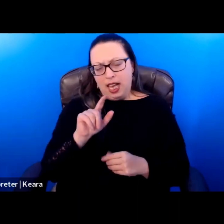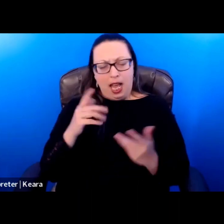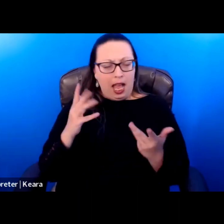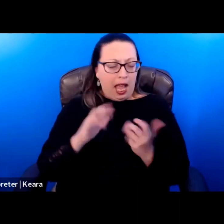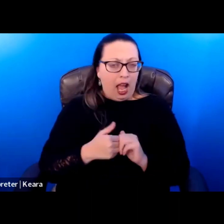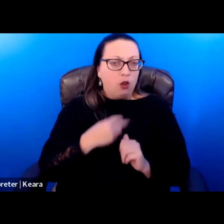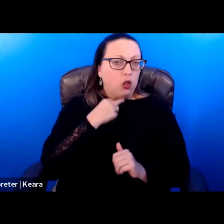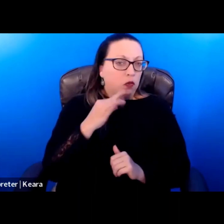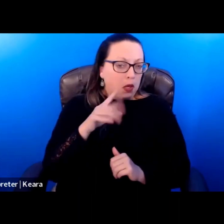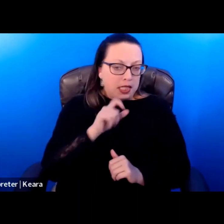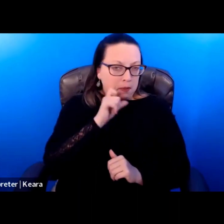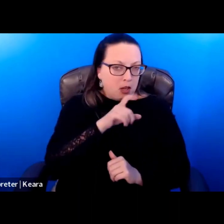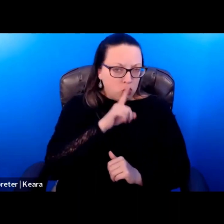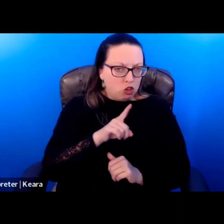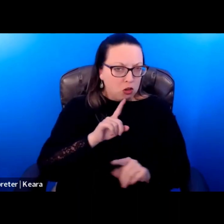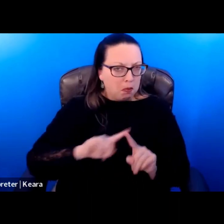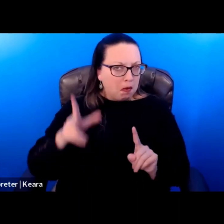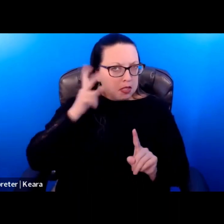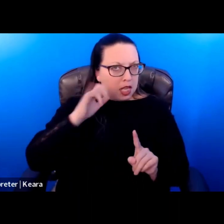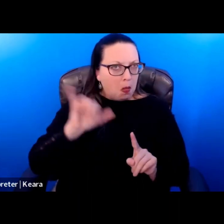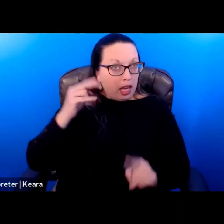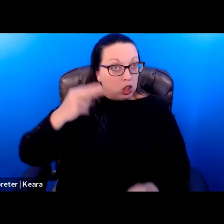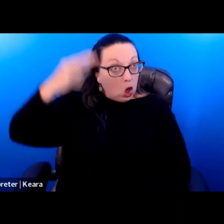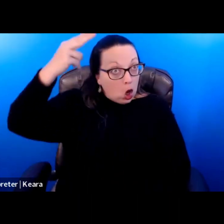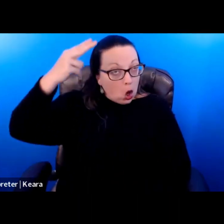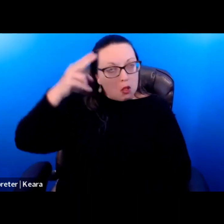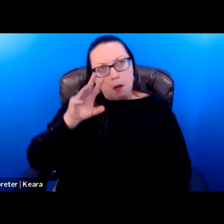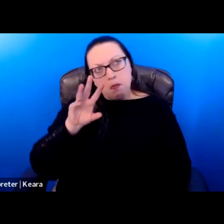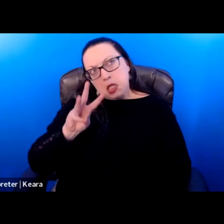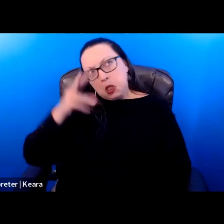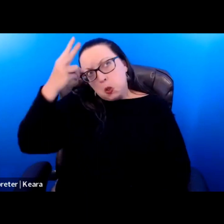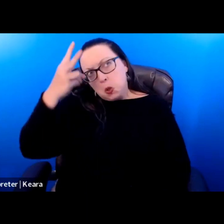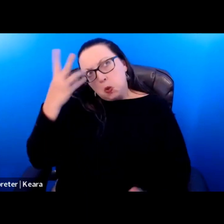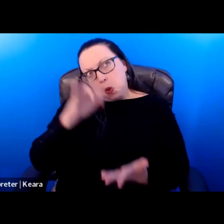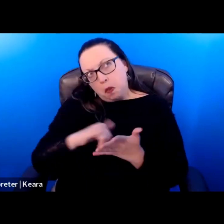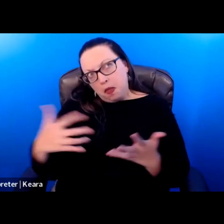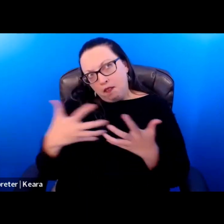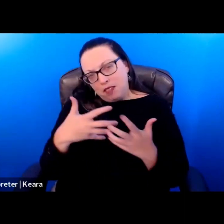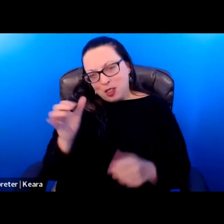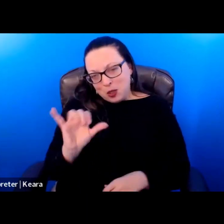I lost the answer to or I got on the scale this morning. I am sitting in a room on a grey